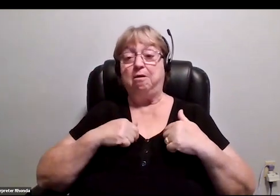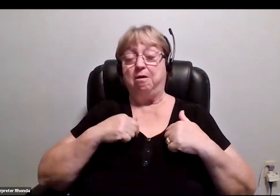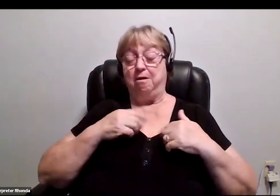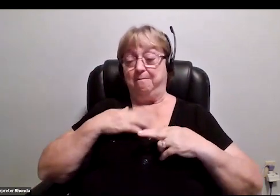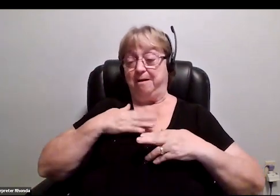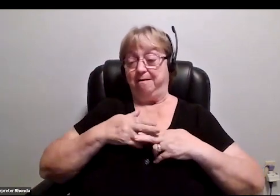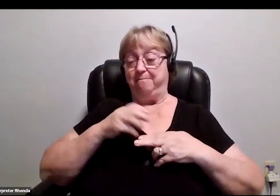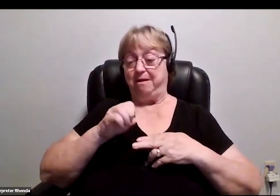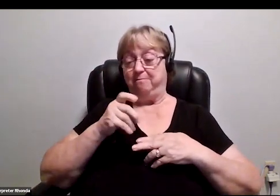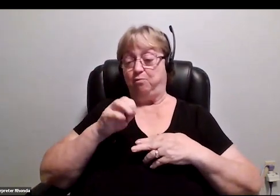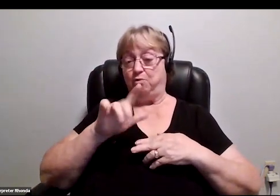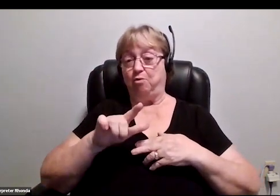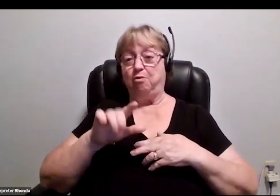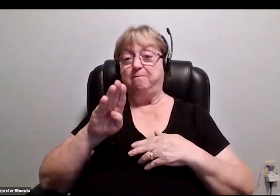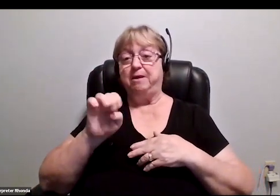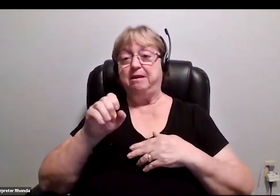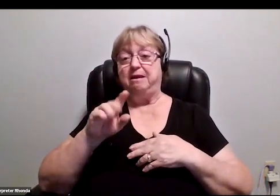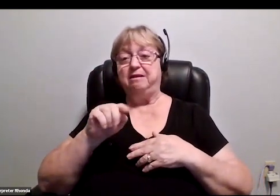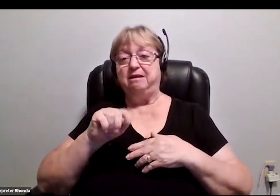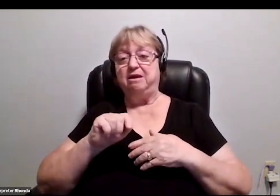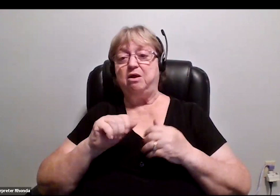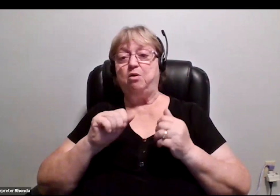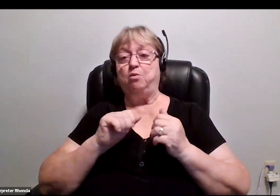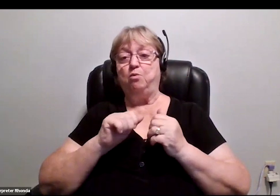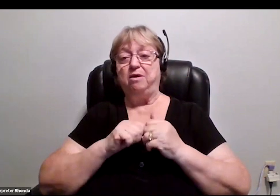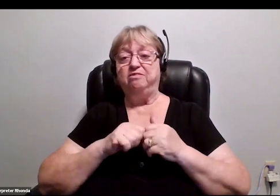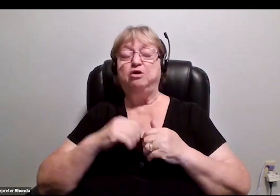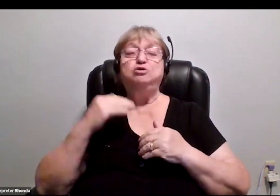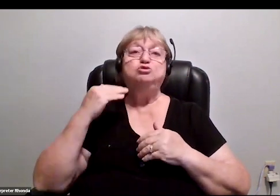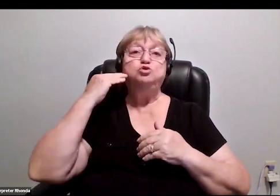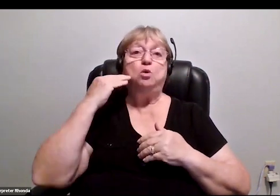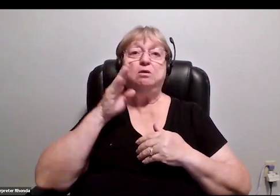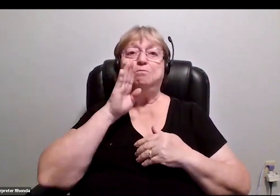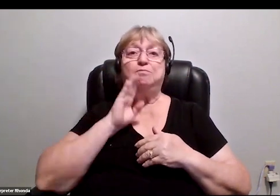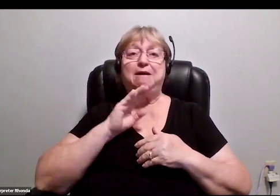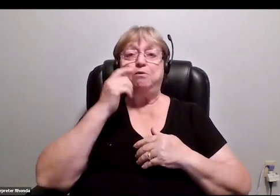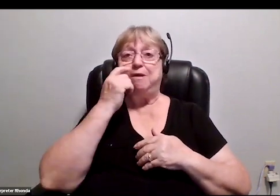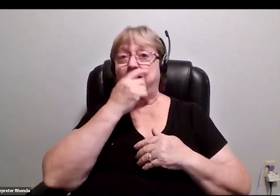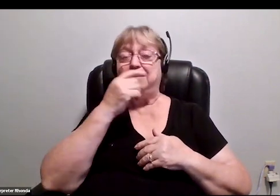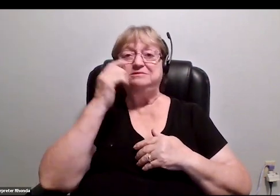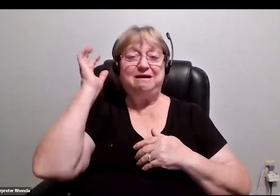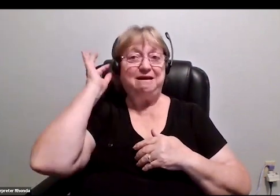white, with very short brown hair and brown eyes and my pronouns are she/her.